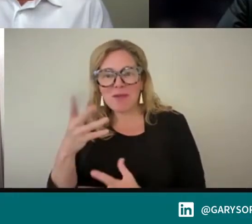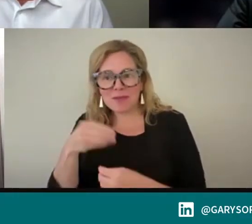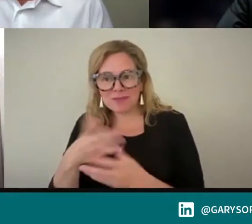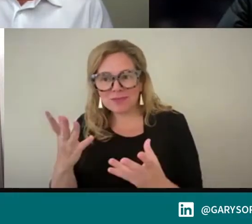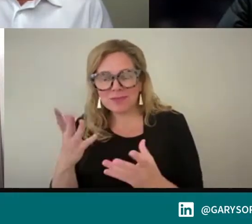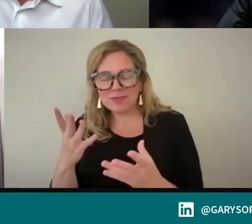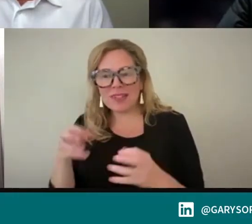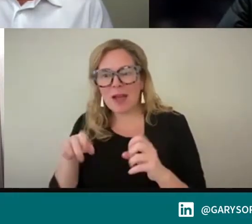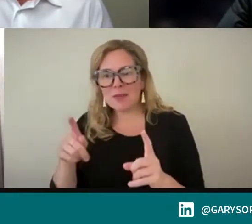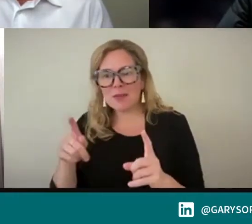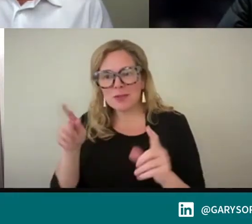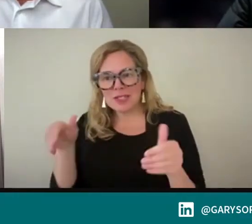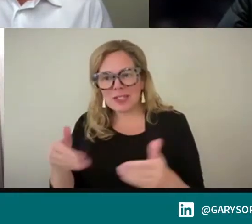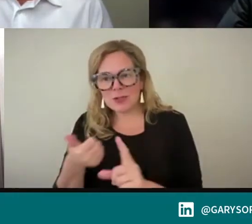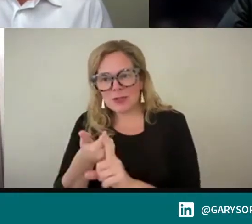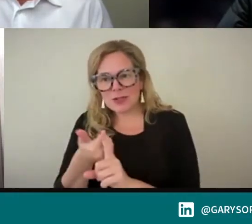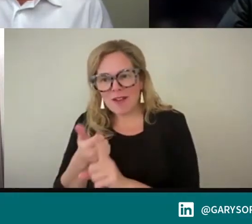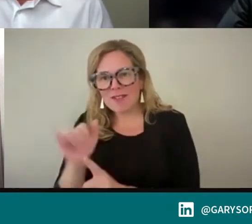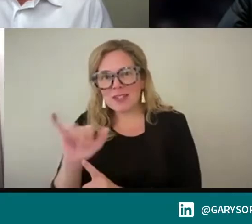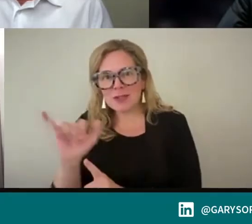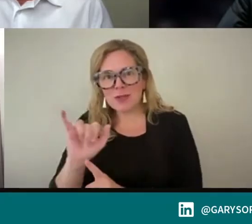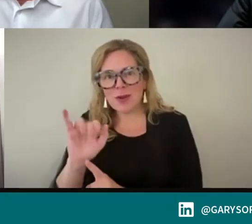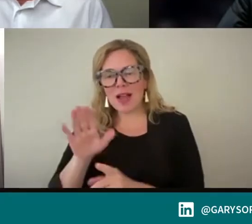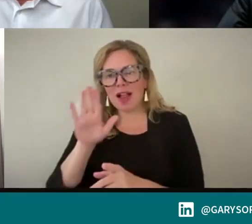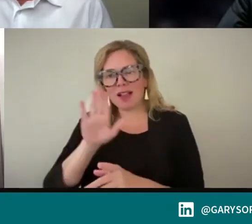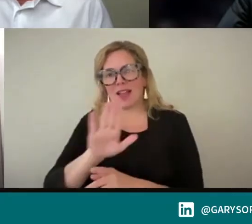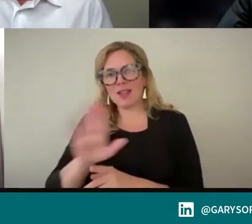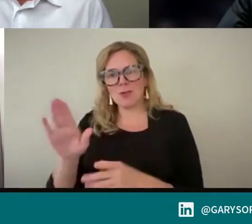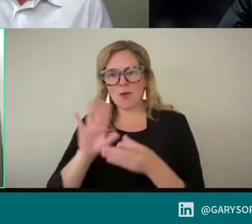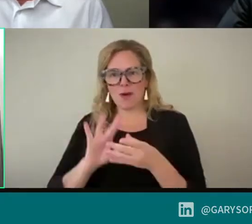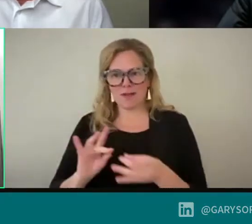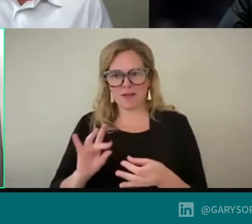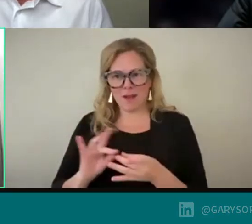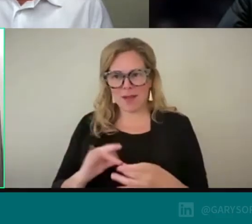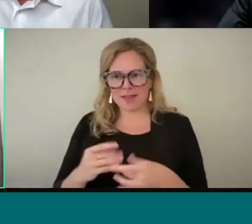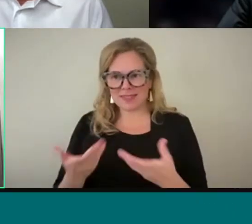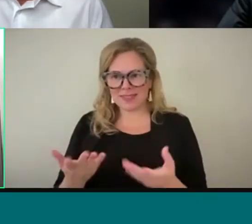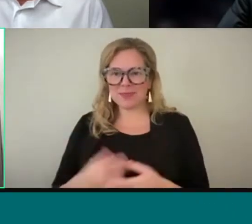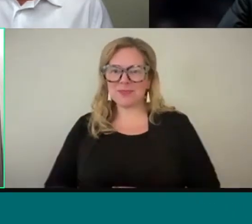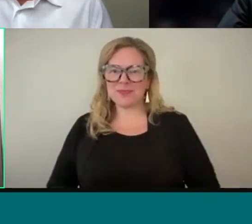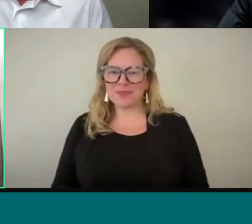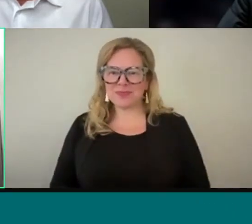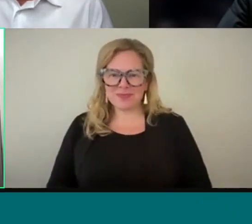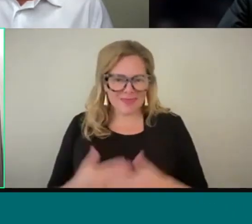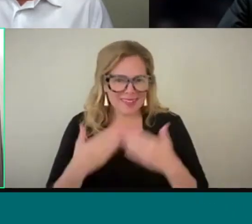as well and, your opening comments here. >> Rajiv Kumar: Sure, thanks Topher,